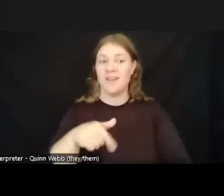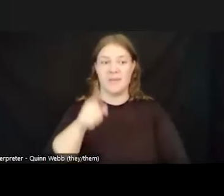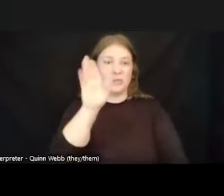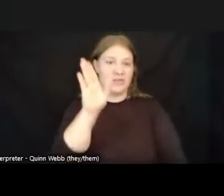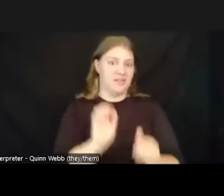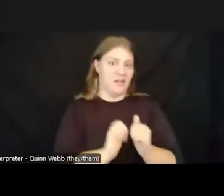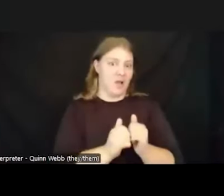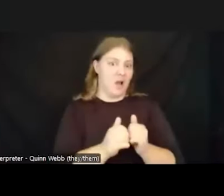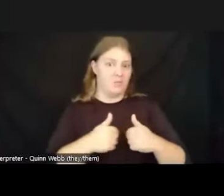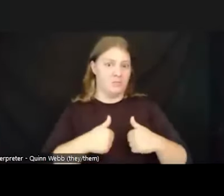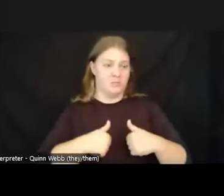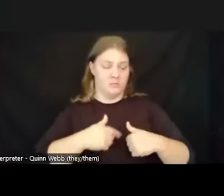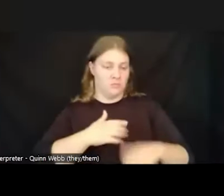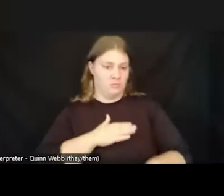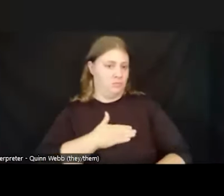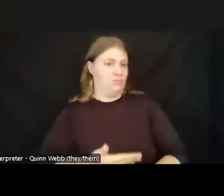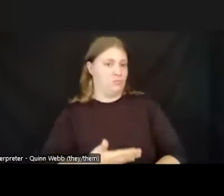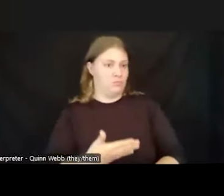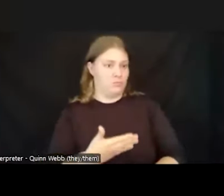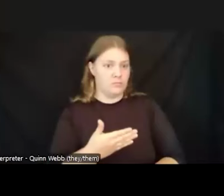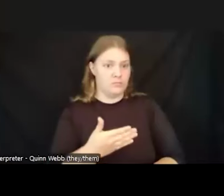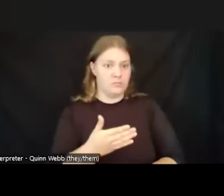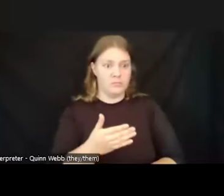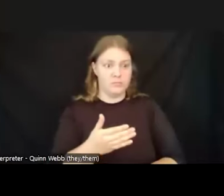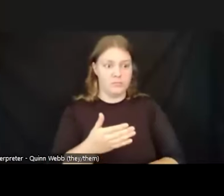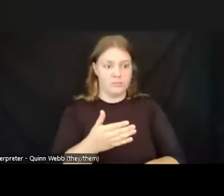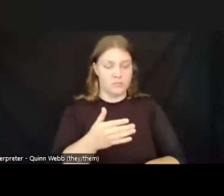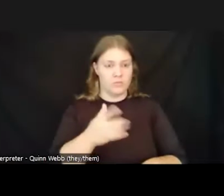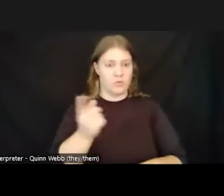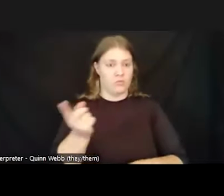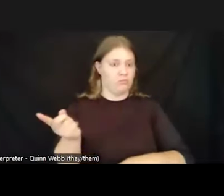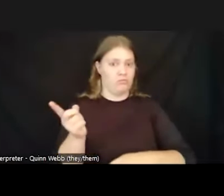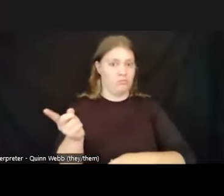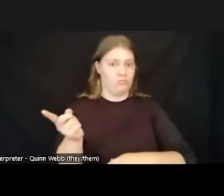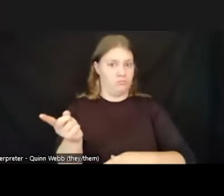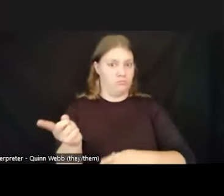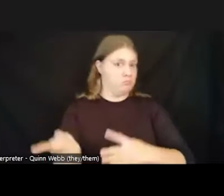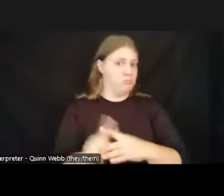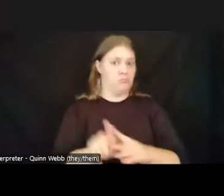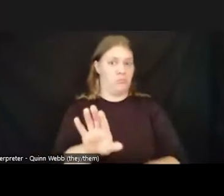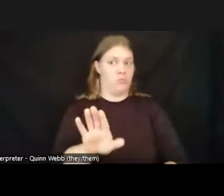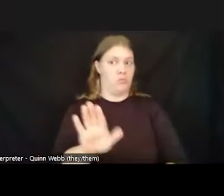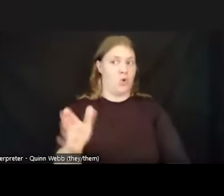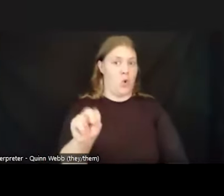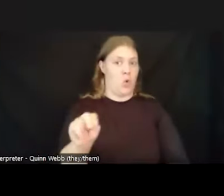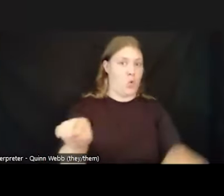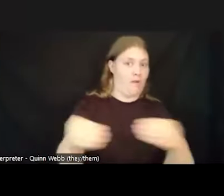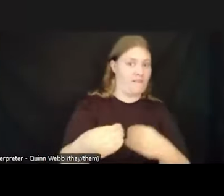am more than happy to do so in your respective offices churches wherever